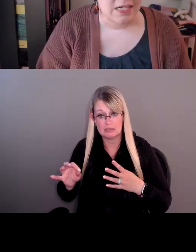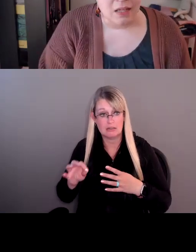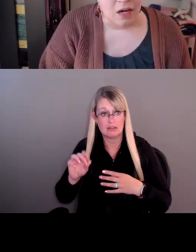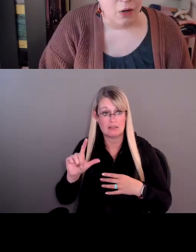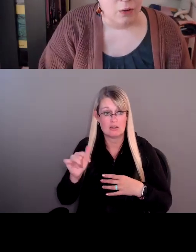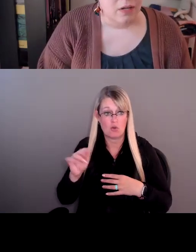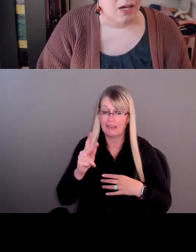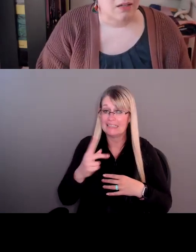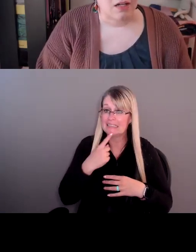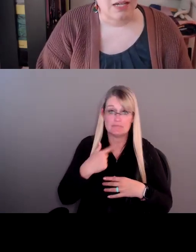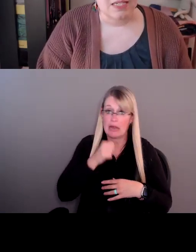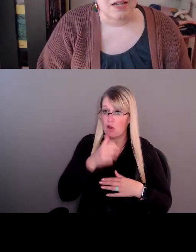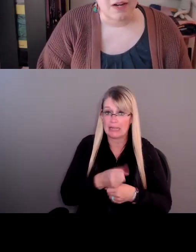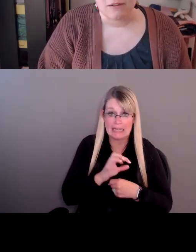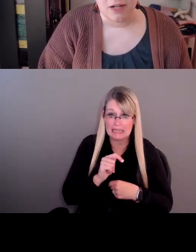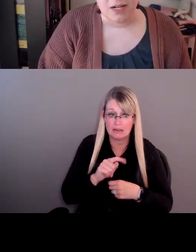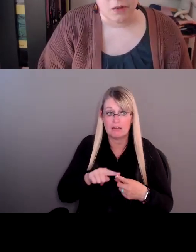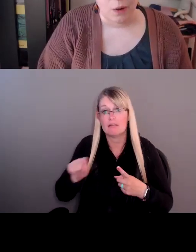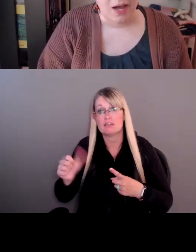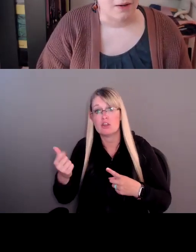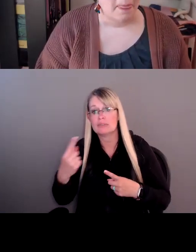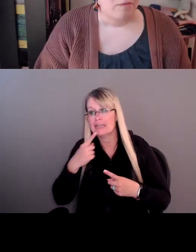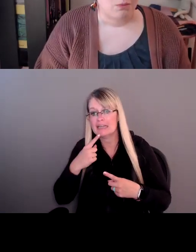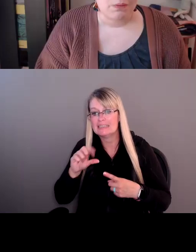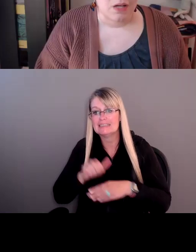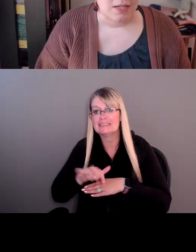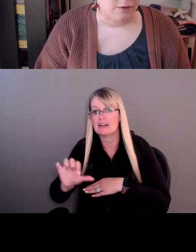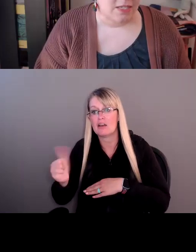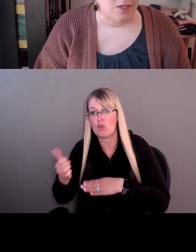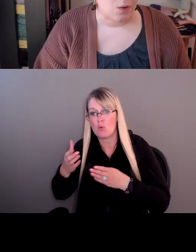not get the code and a link to say verify in other ways. There might be lots of reasons why